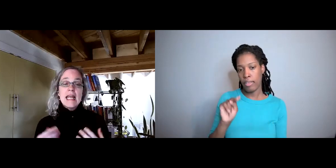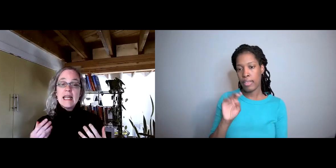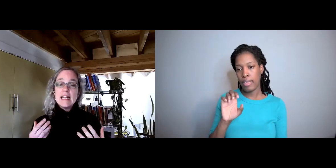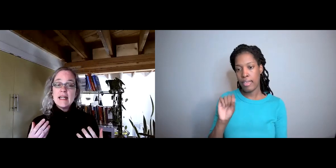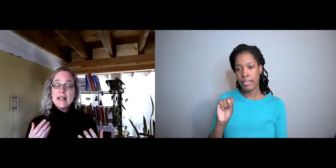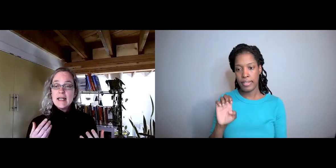So we take that concept and apply it to our scenario.